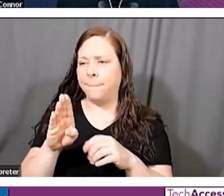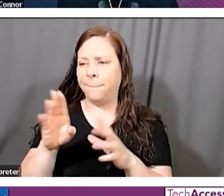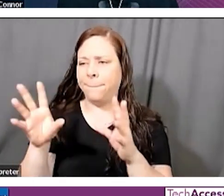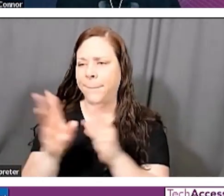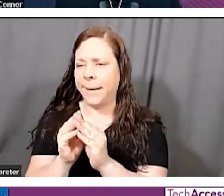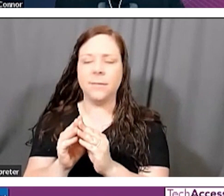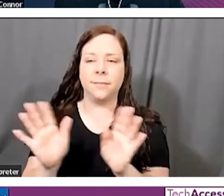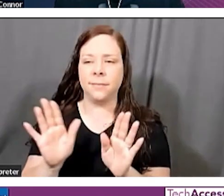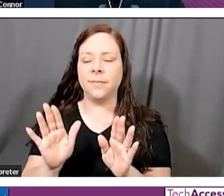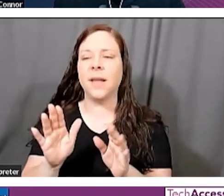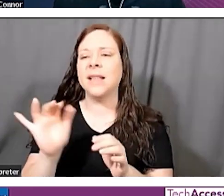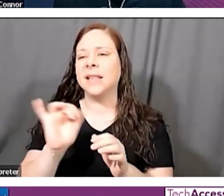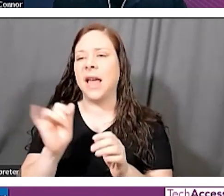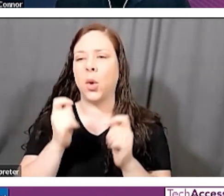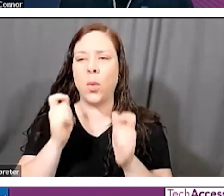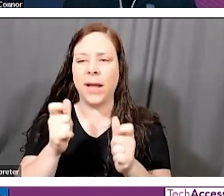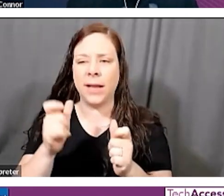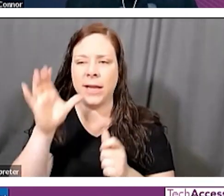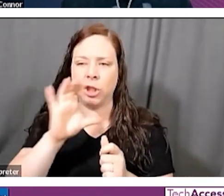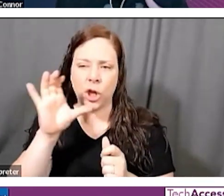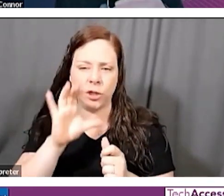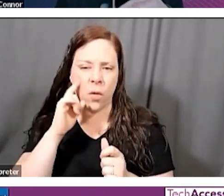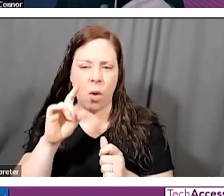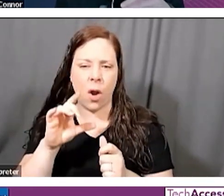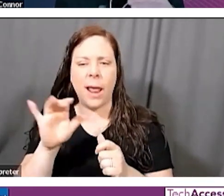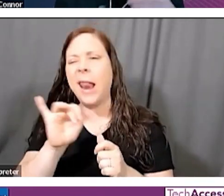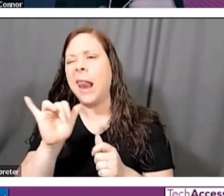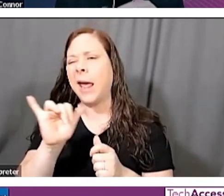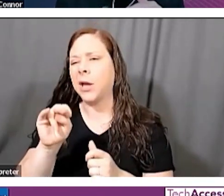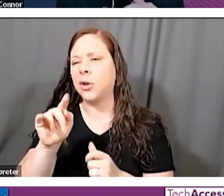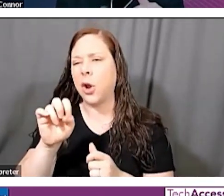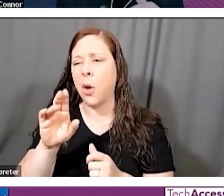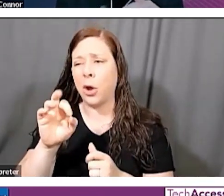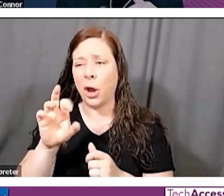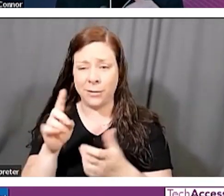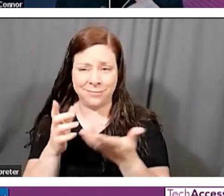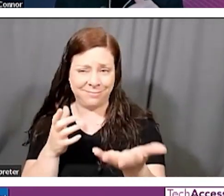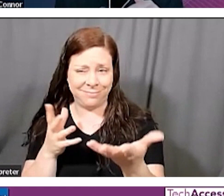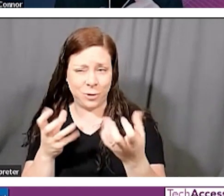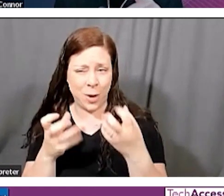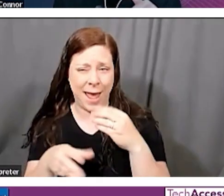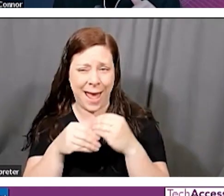that they can quickly search for in a browser extension. Brent or Adam putting on the spot. Anything you'd add on micro learning?